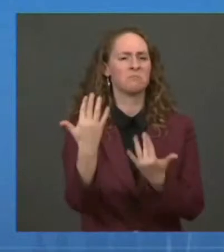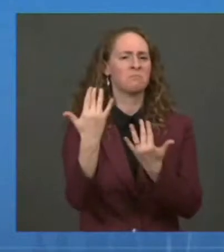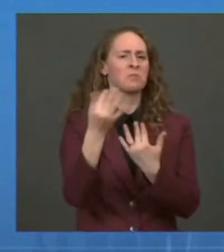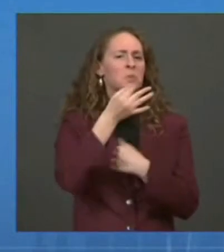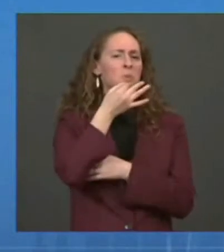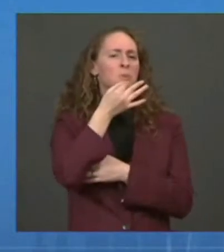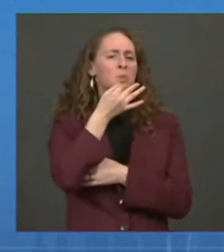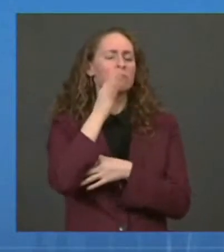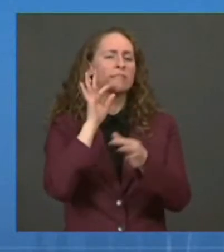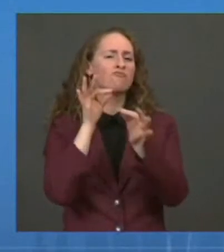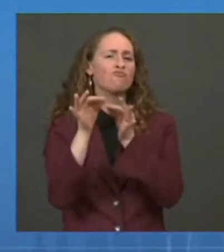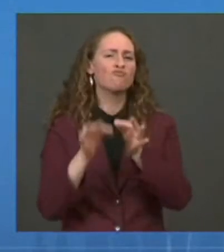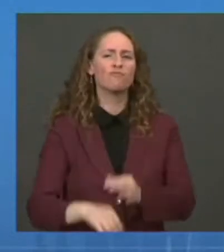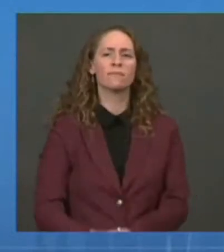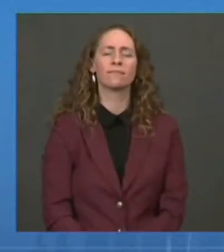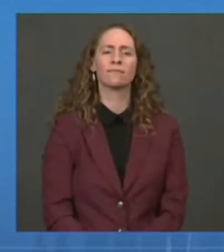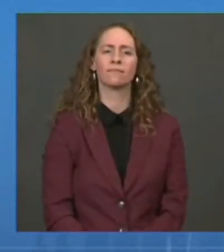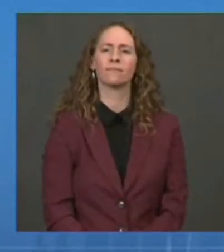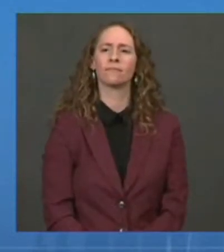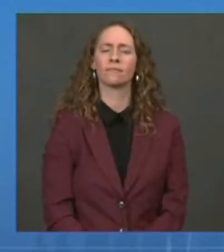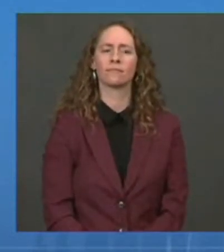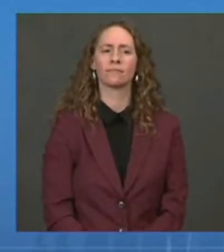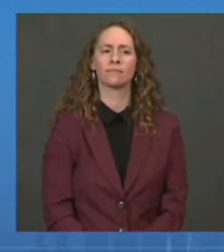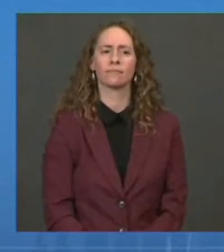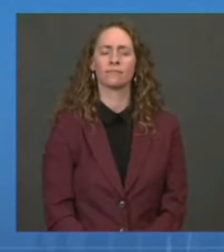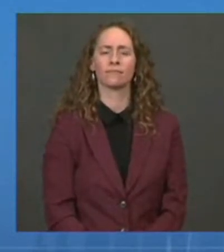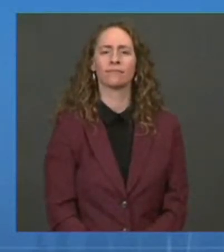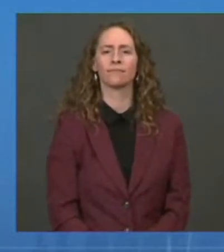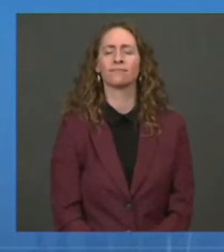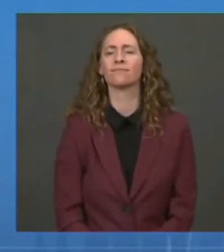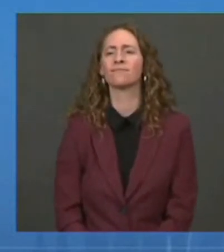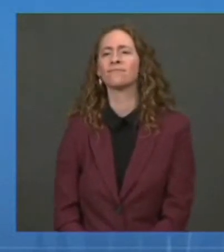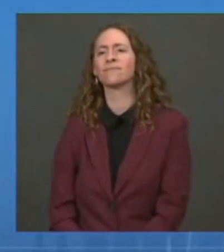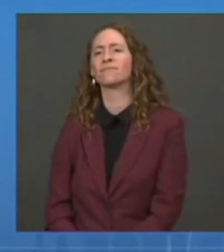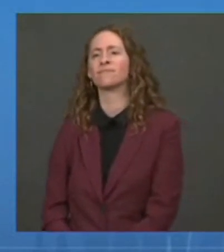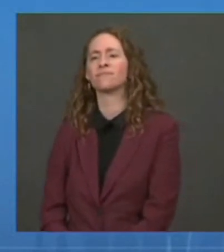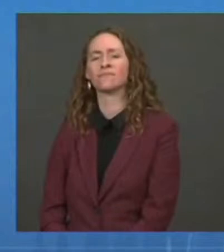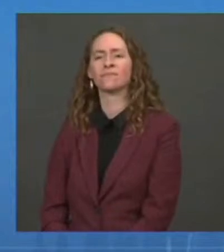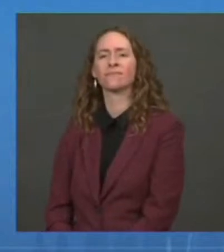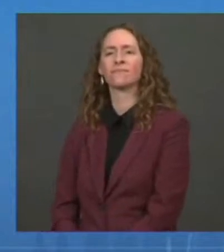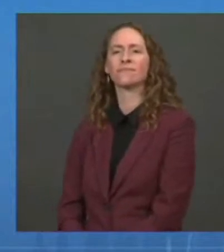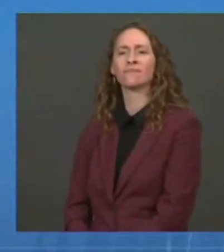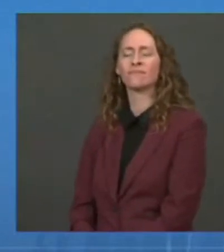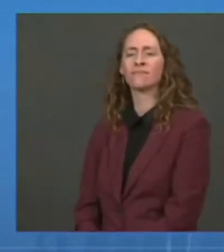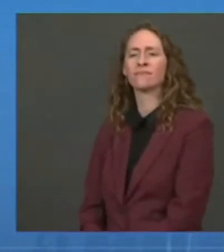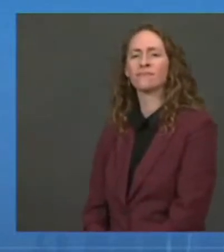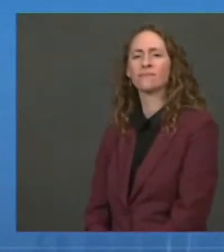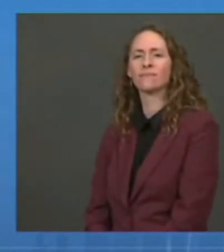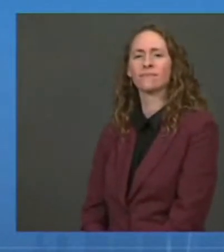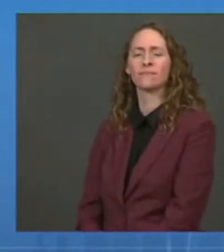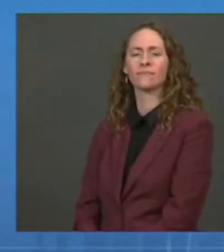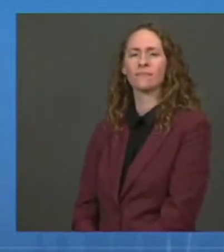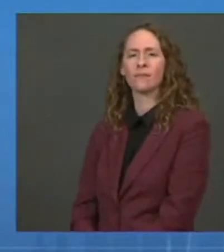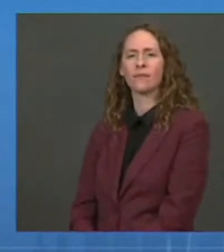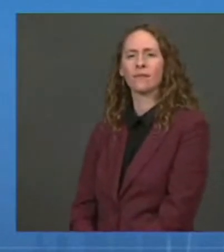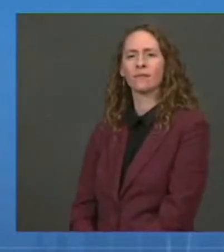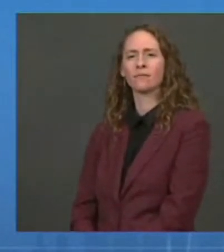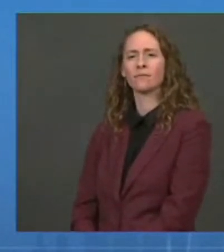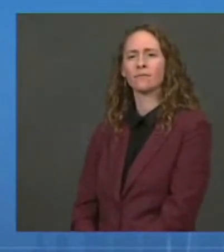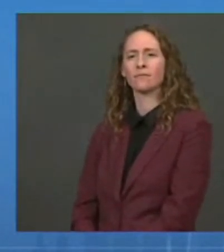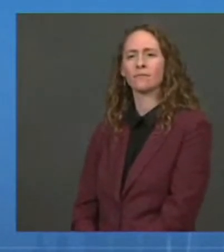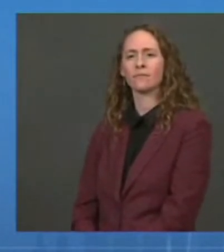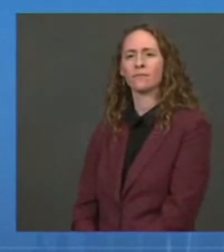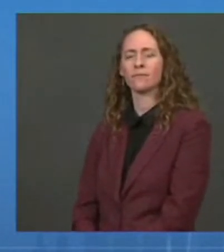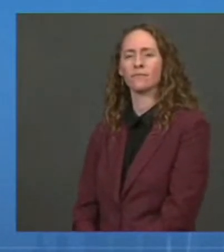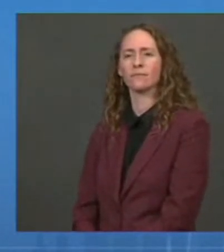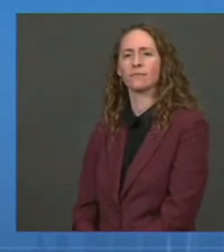INFORMATION TO YOU OVER THE